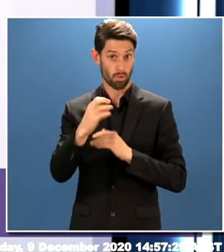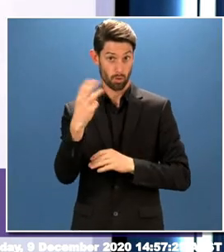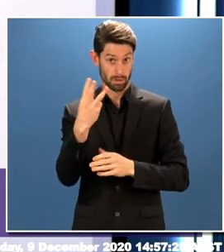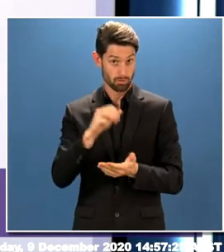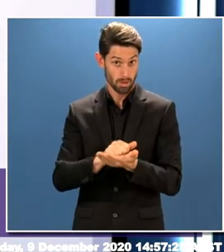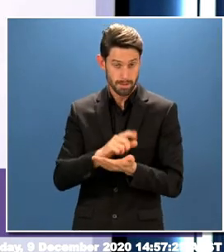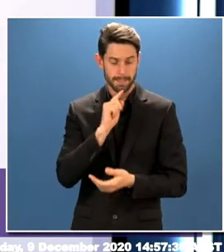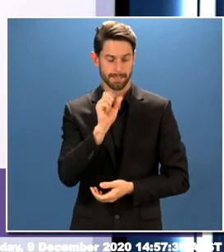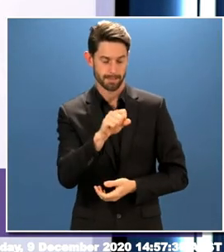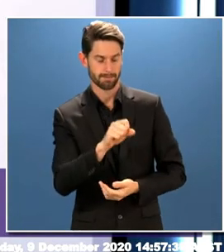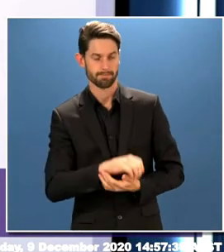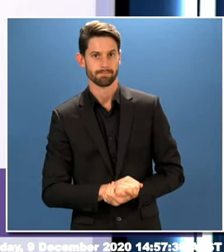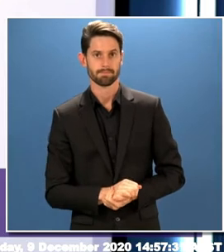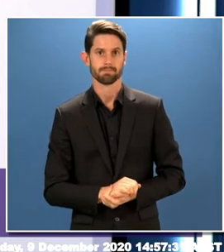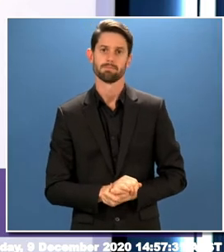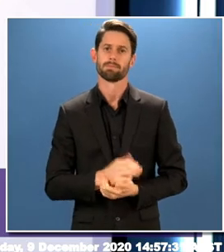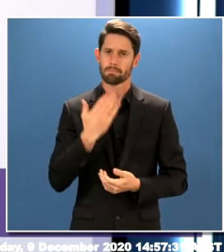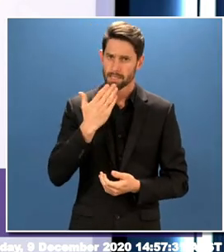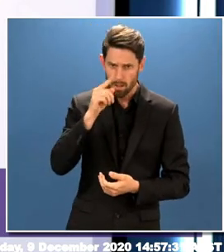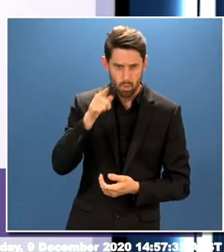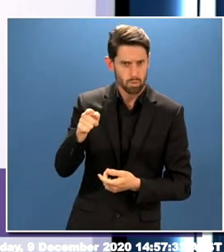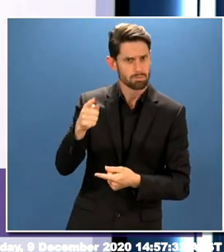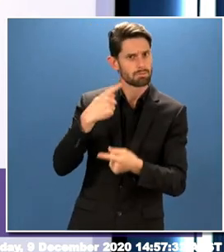And can you tell the Royal Commission a little bit about what your